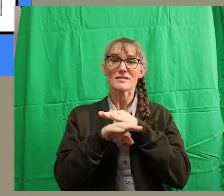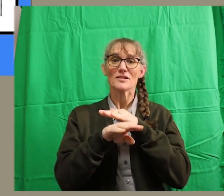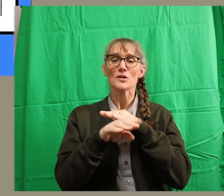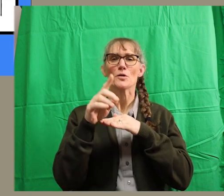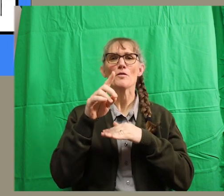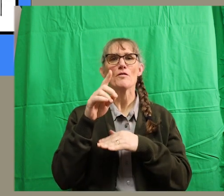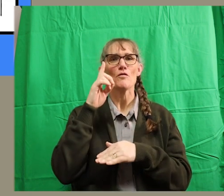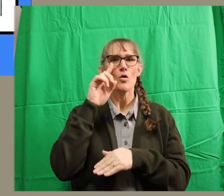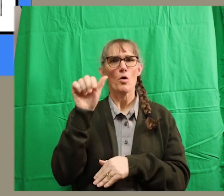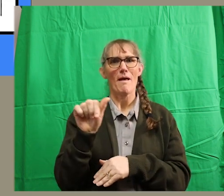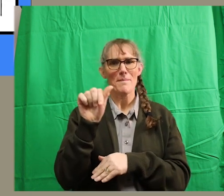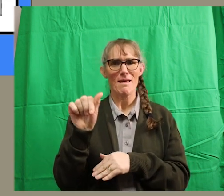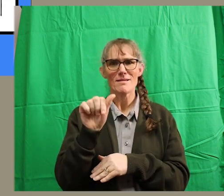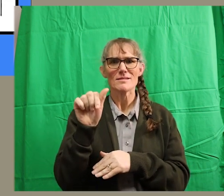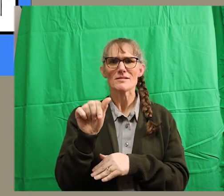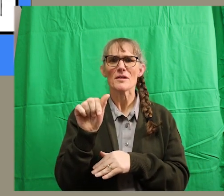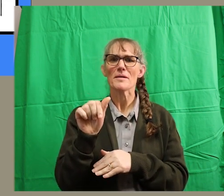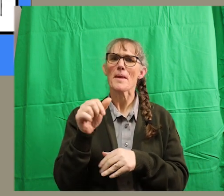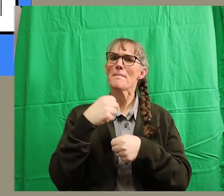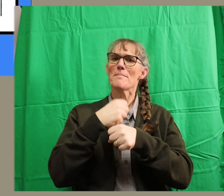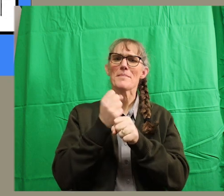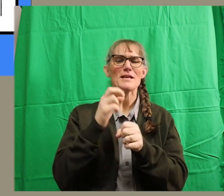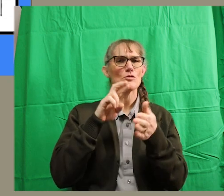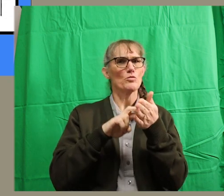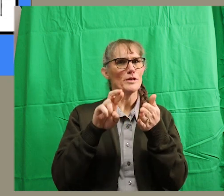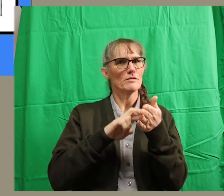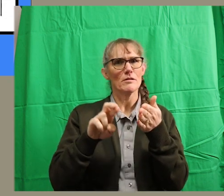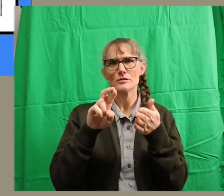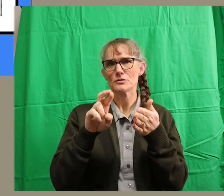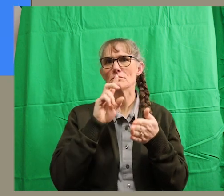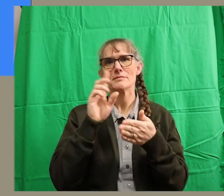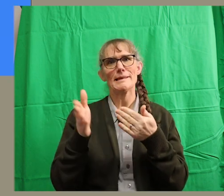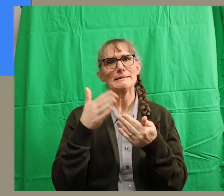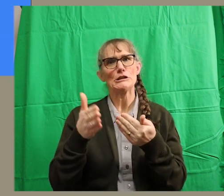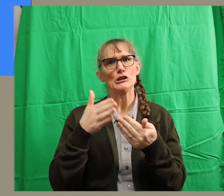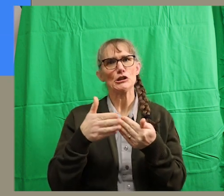and it can make research in ammonites easier.